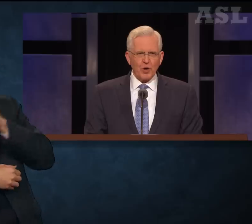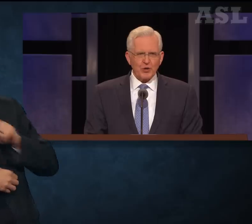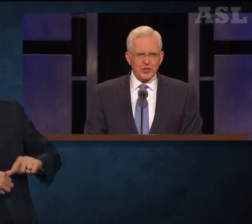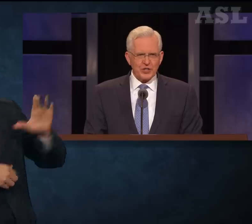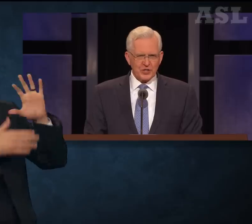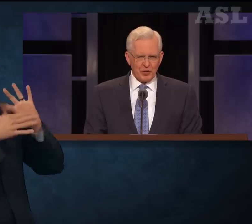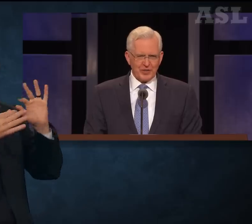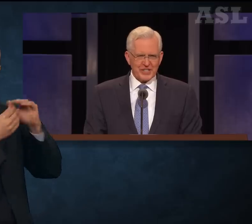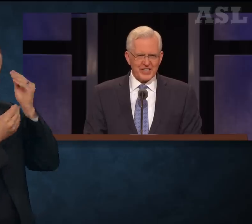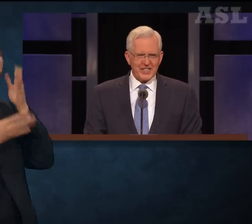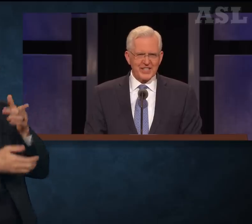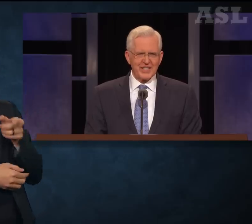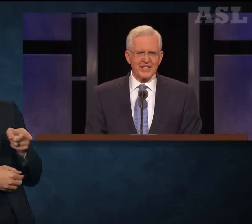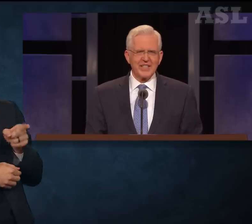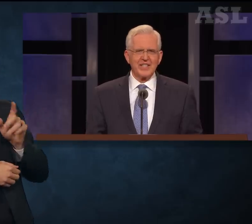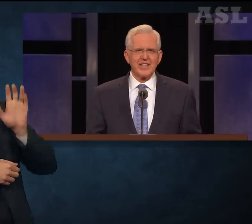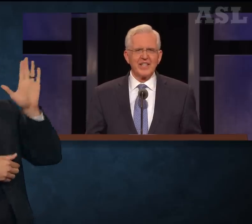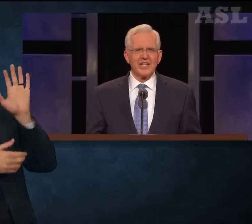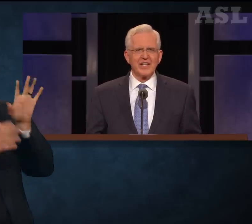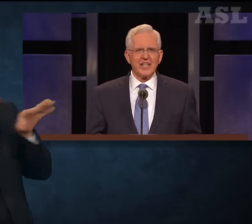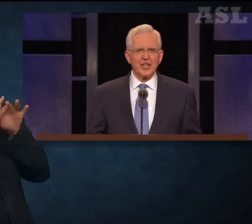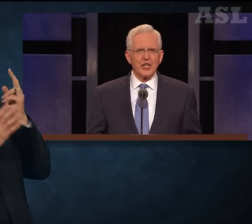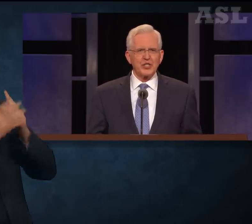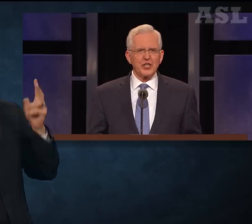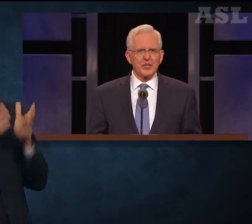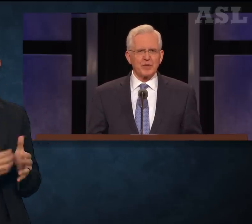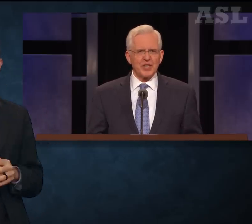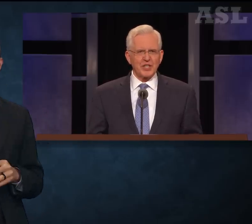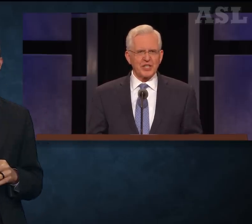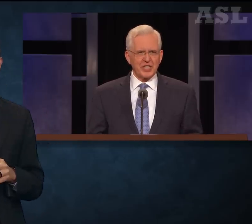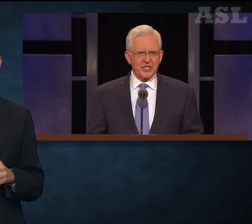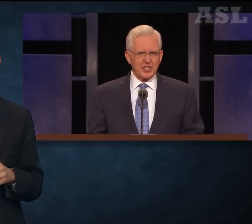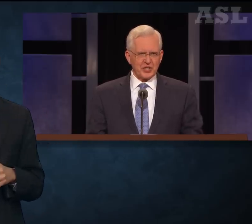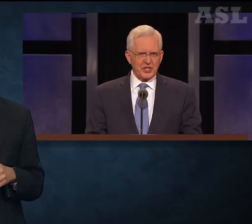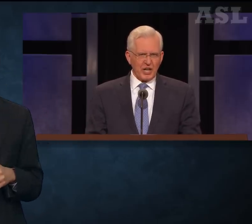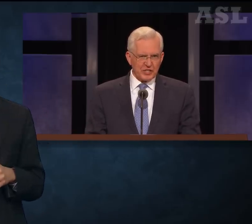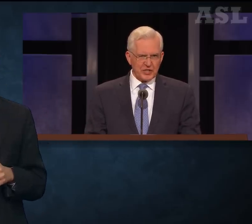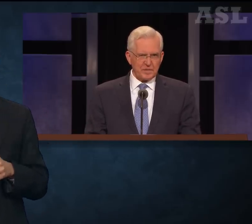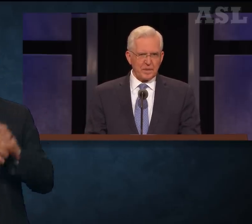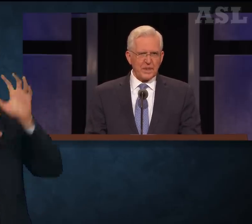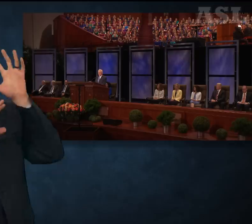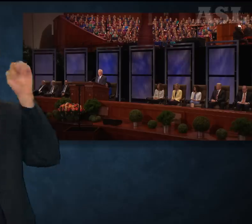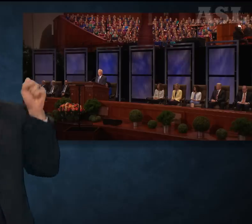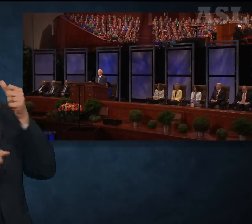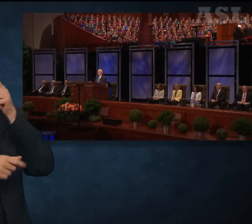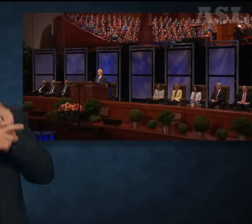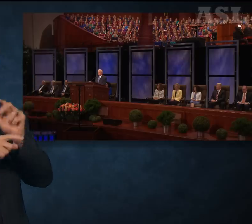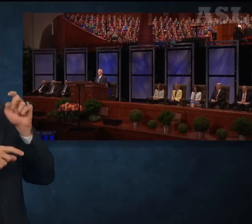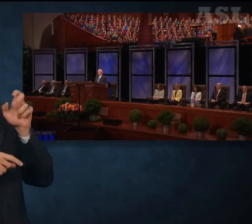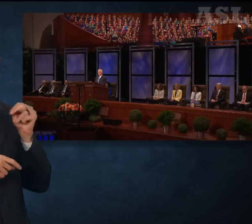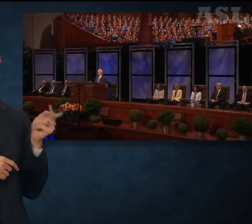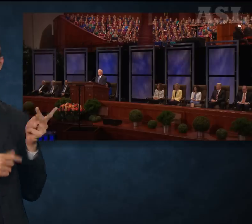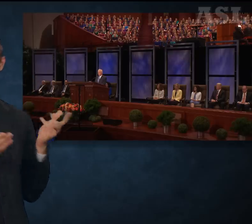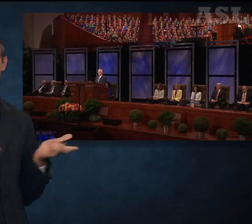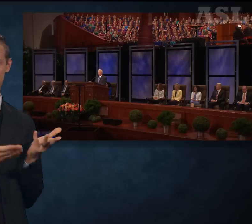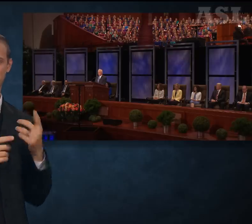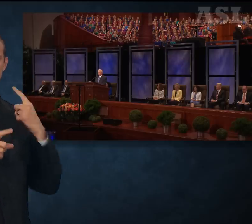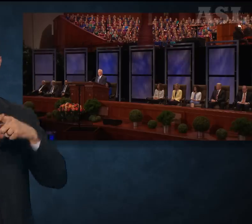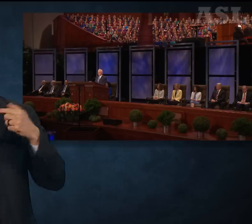WORD OF THE LORD TO YOU THROUGH HIS CHOSEN SERVANT.